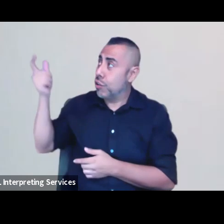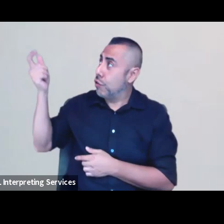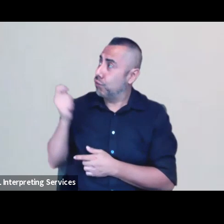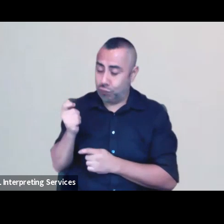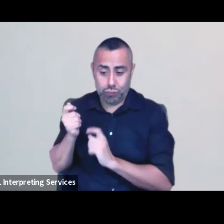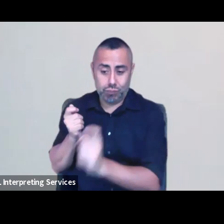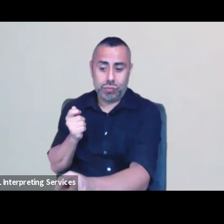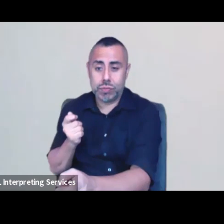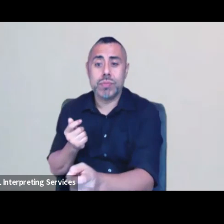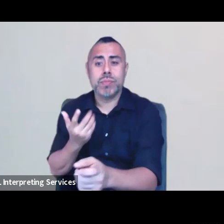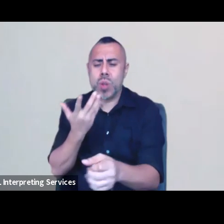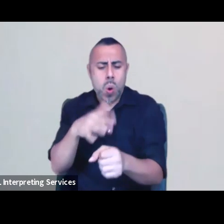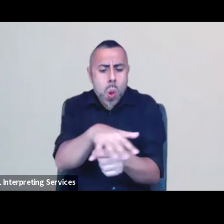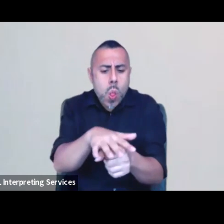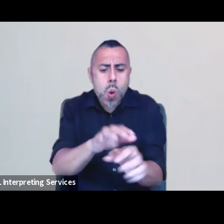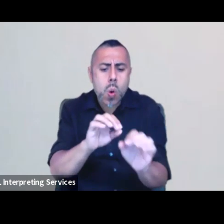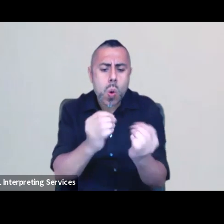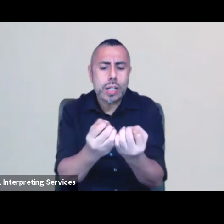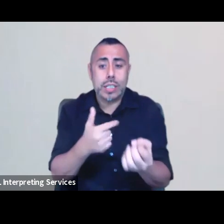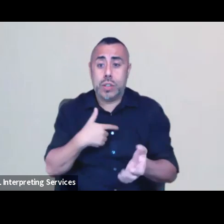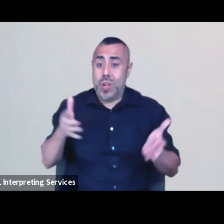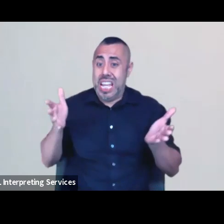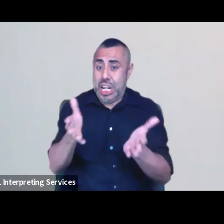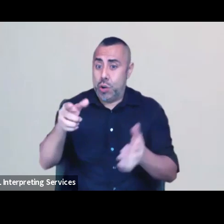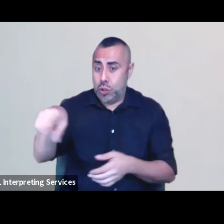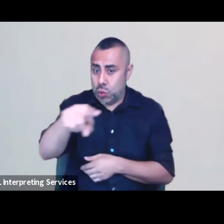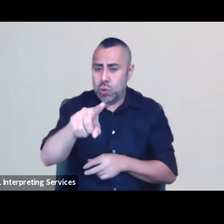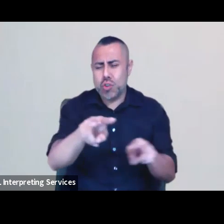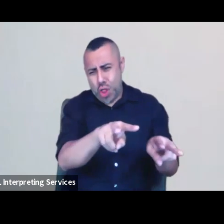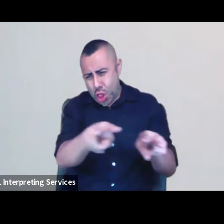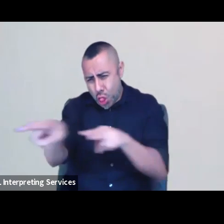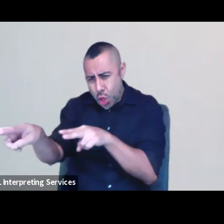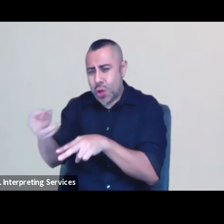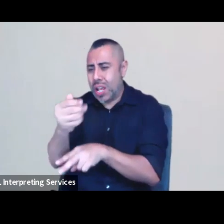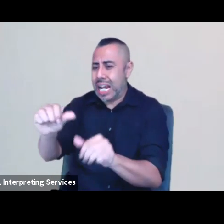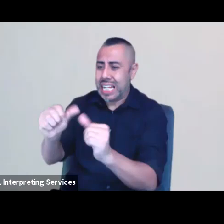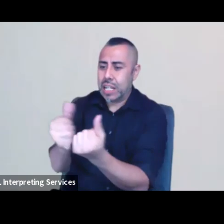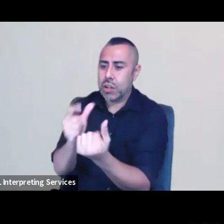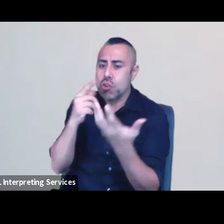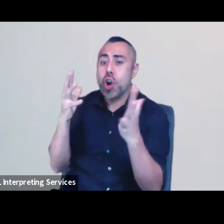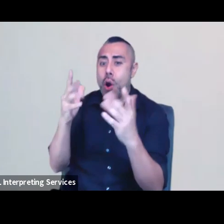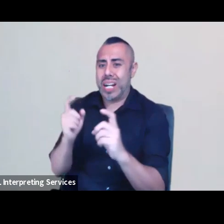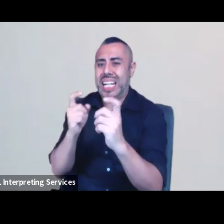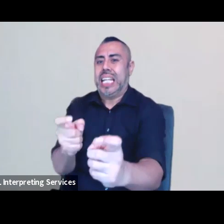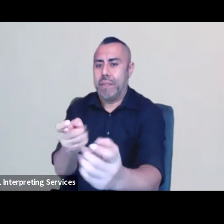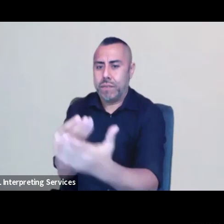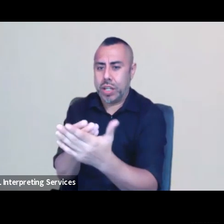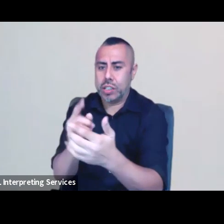that already give funds to individual artists first. Now, we're gonna hear from a few of those.